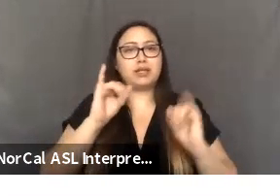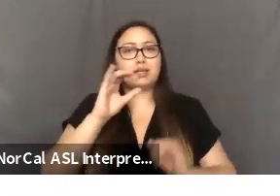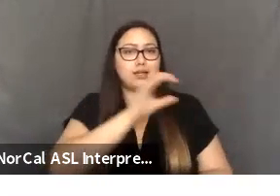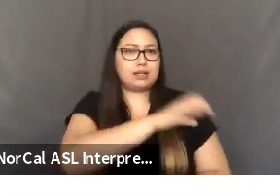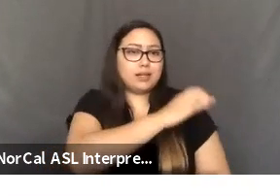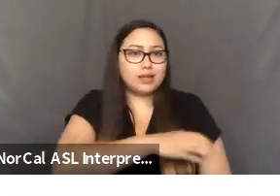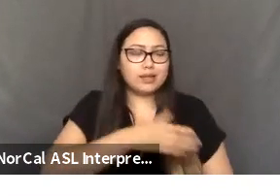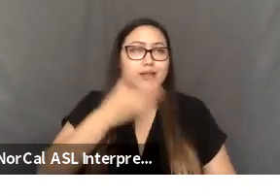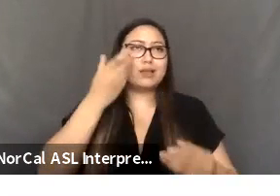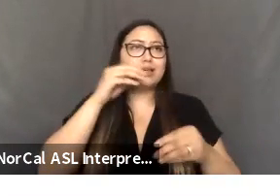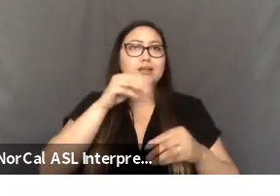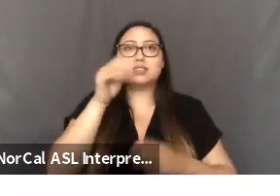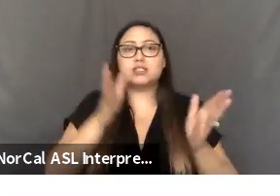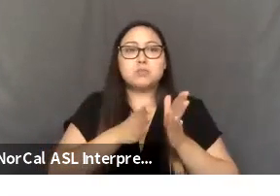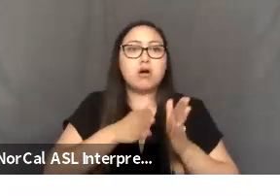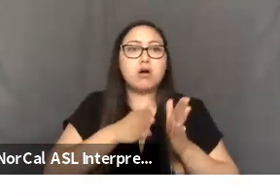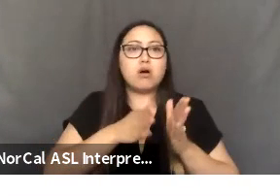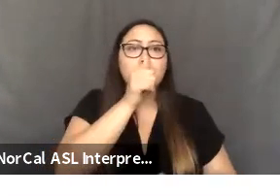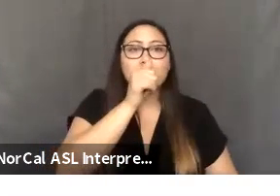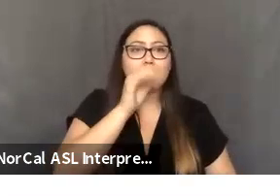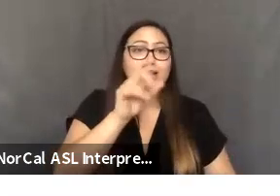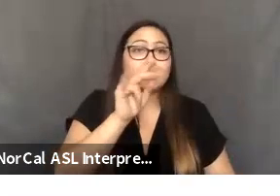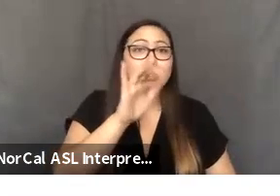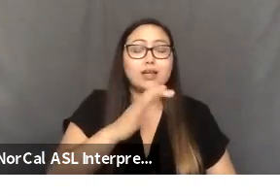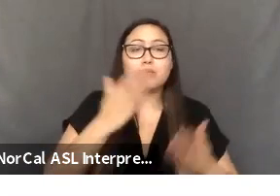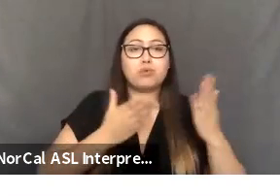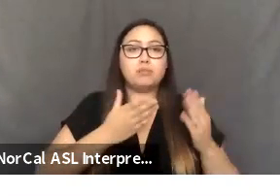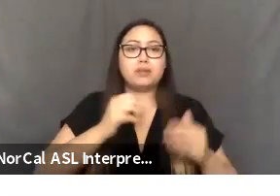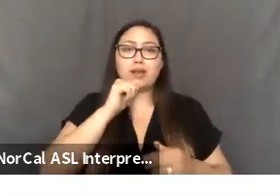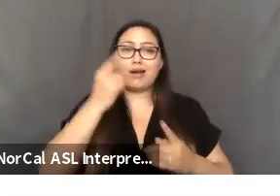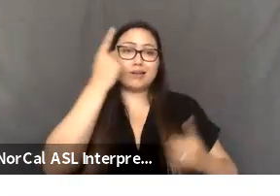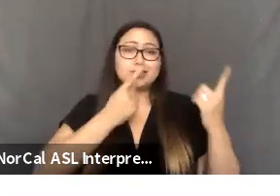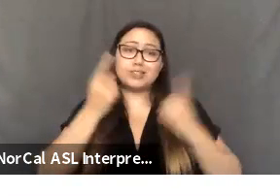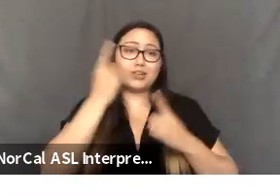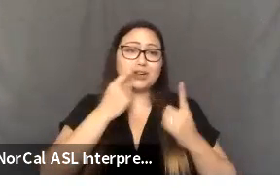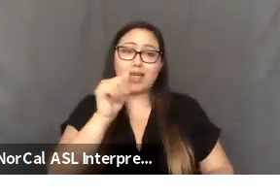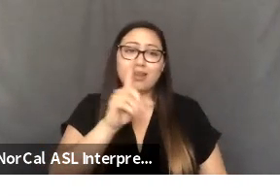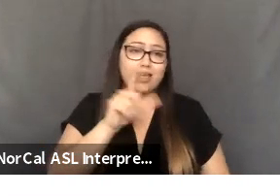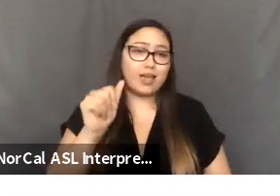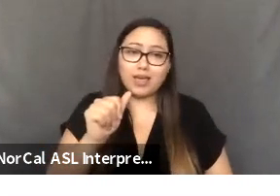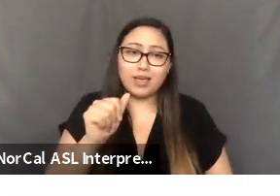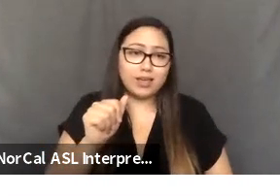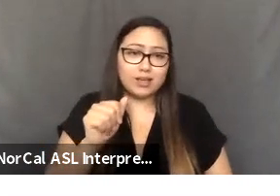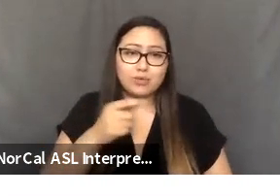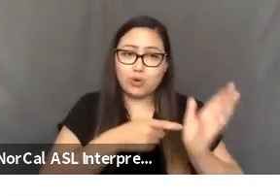small private clinics that are probably not even considering ADA requirements or how to